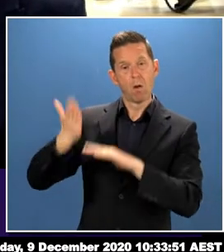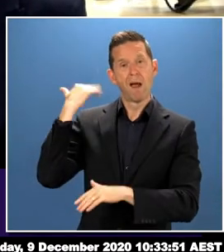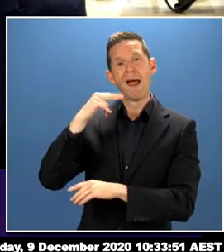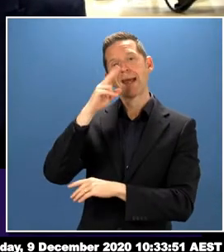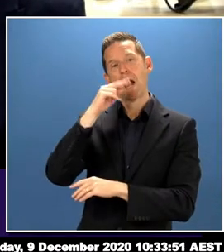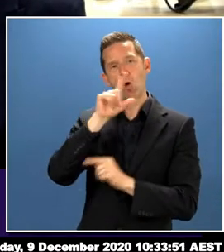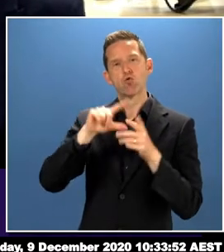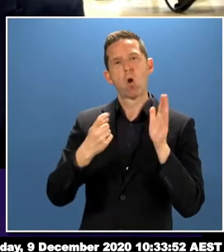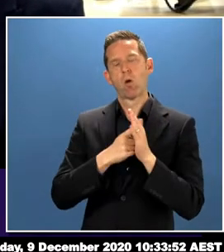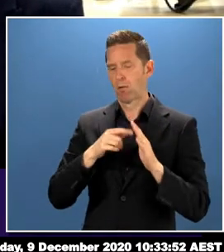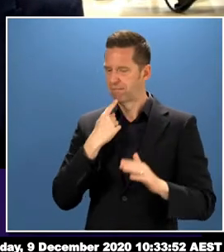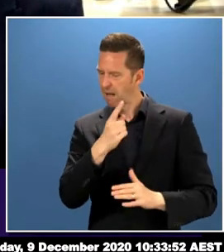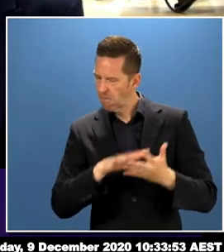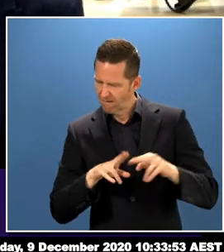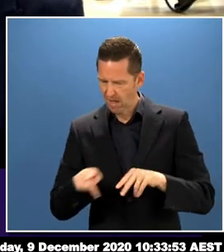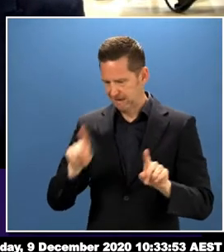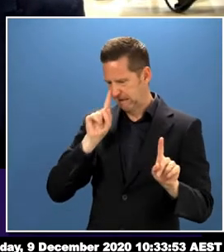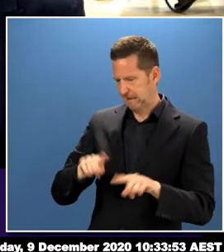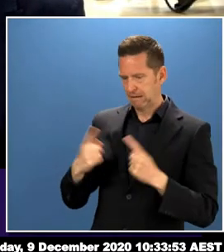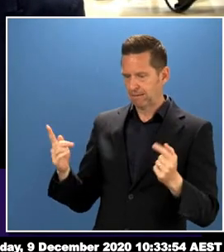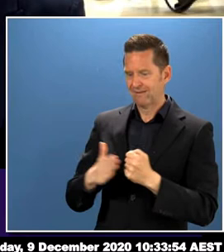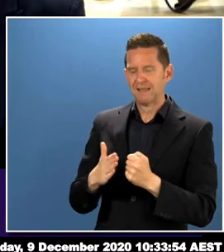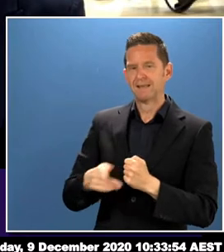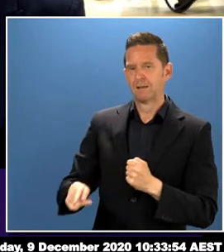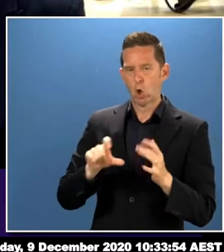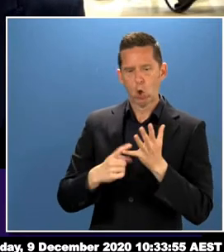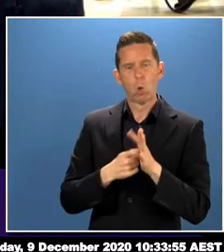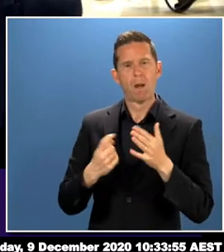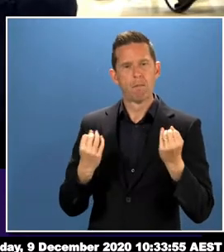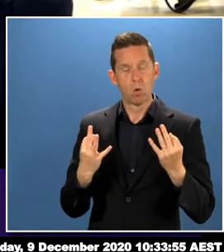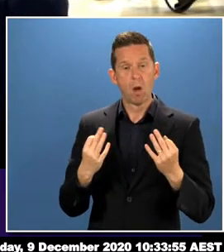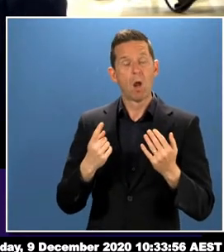my lifetime so it was a very exciting opportunity.